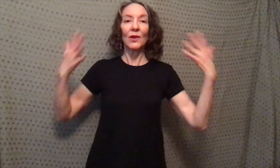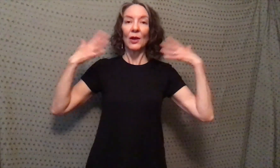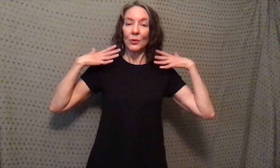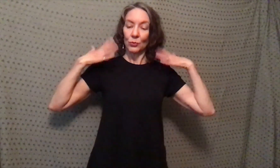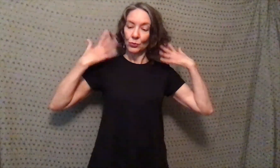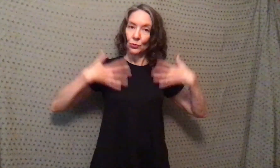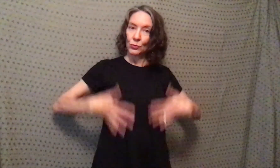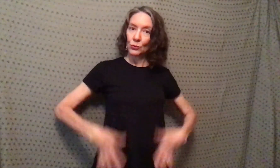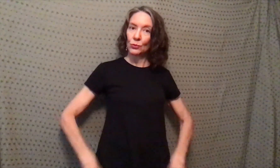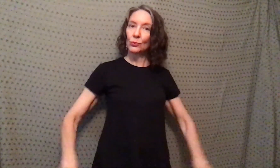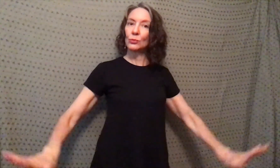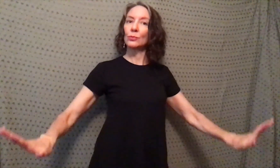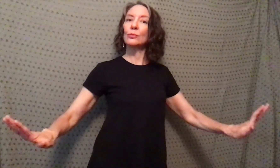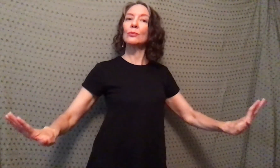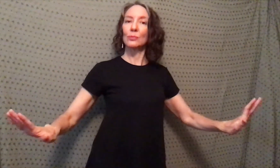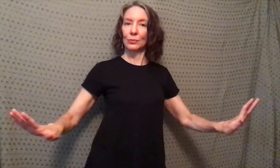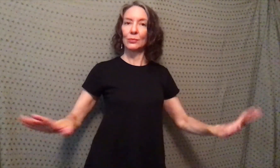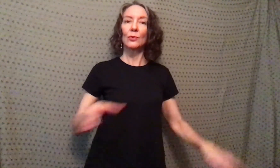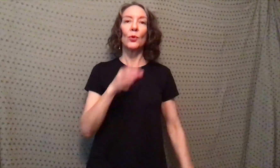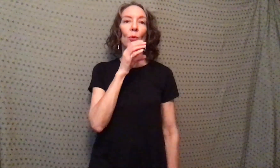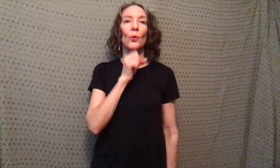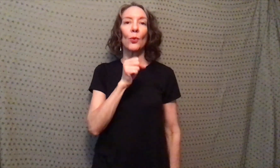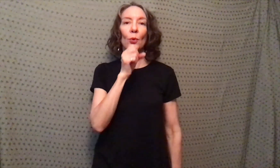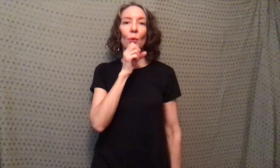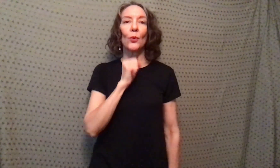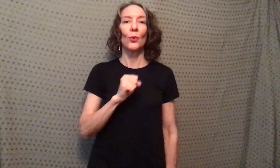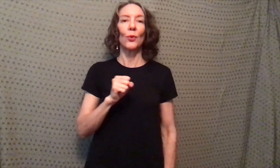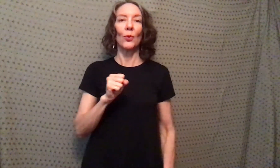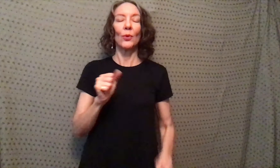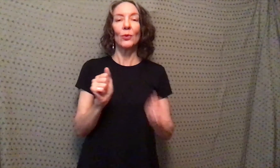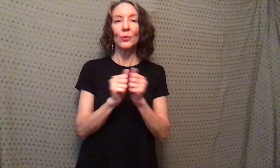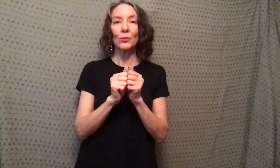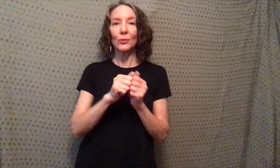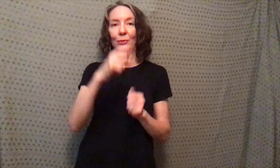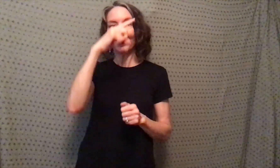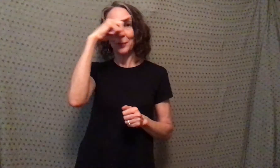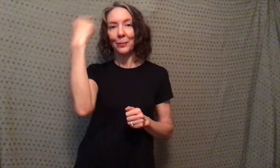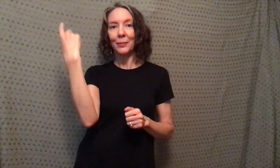center. This dress is orange